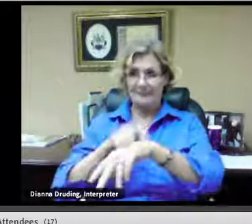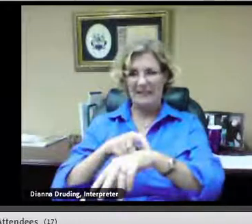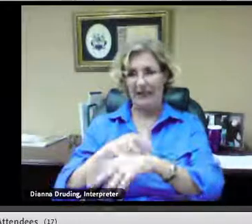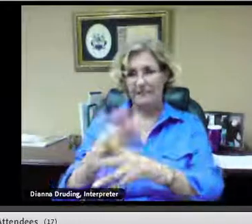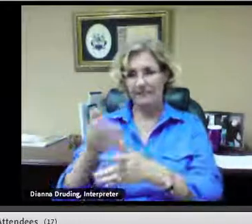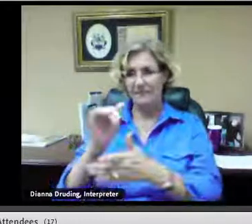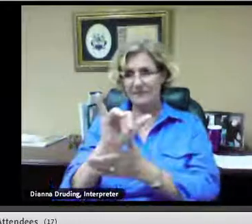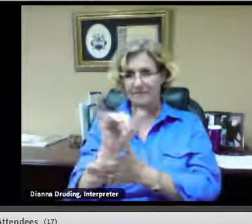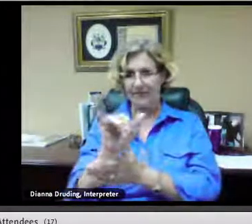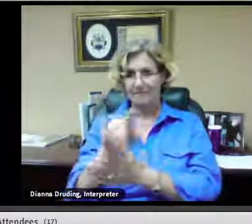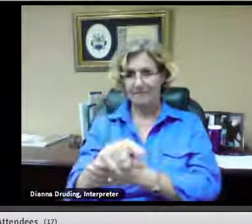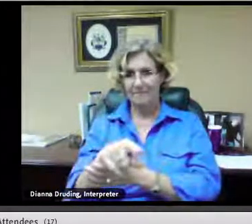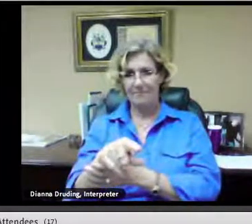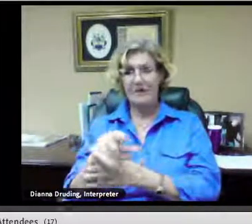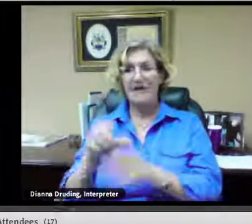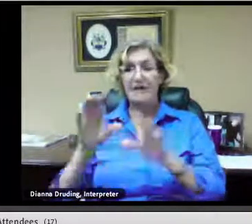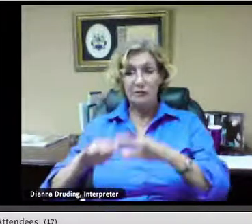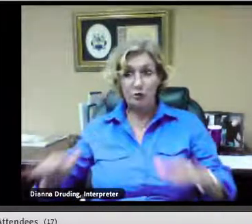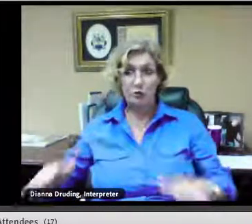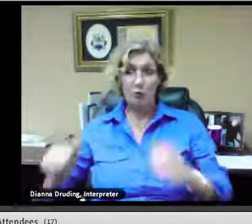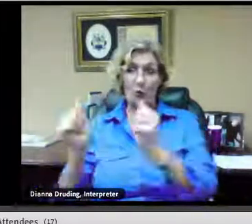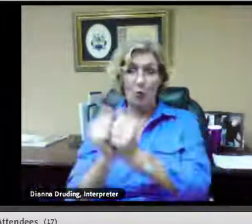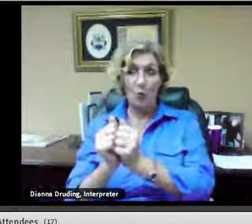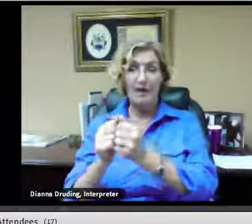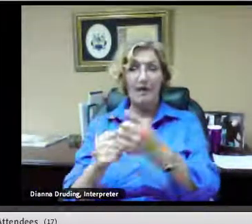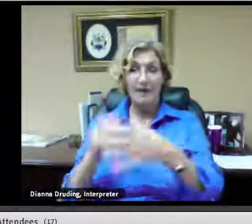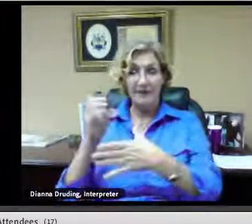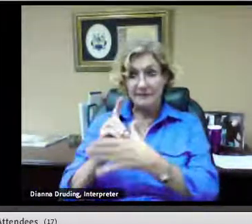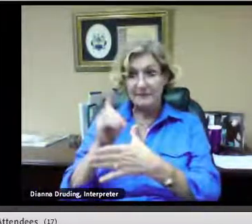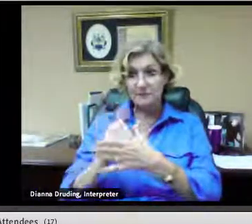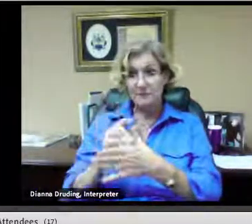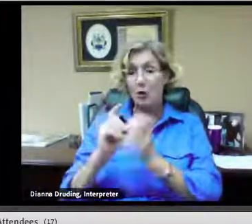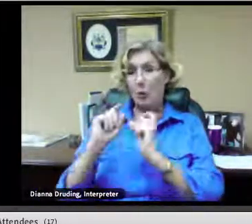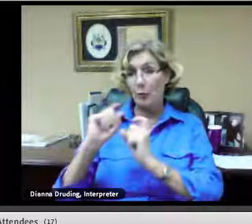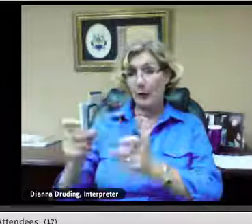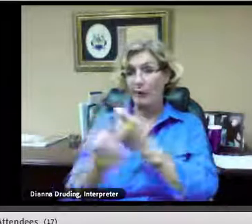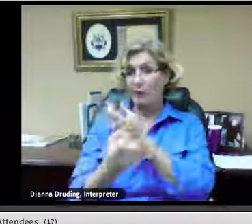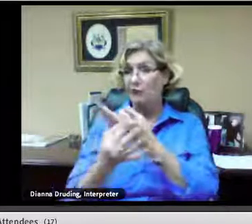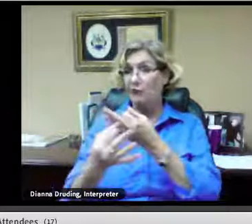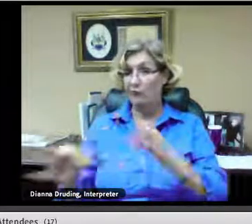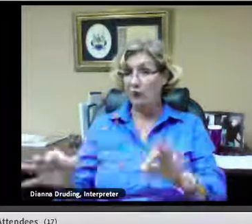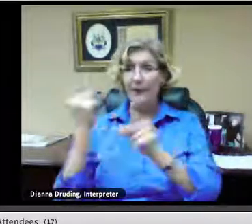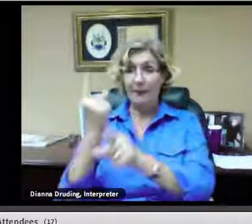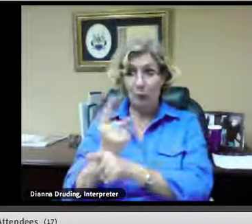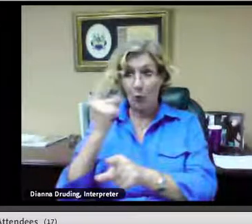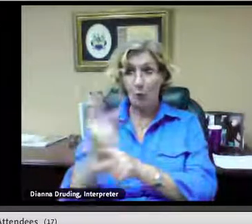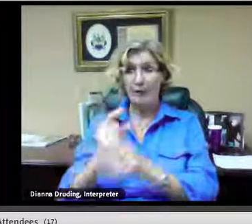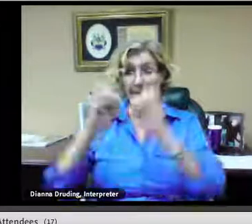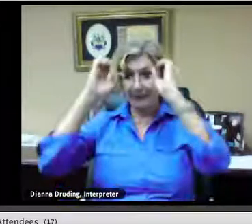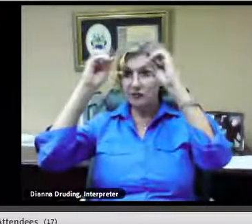and appropriate education. Many revisions over the years, 1978,